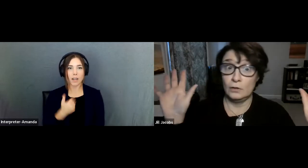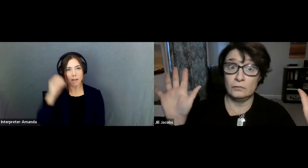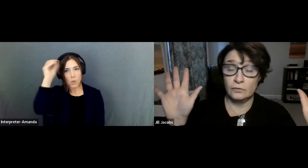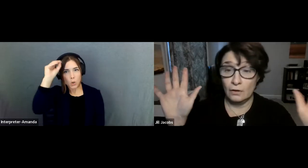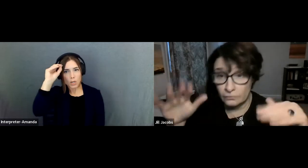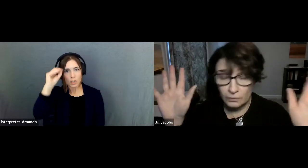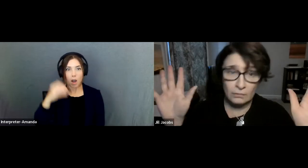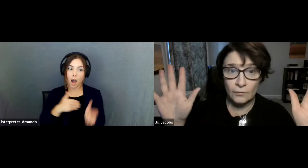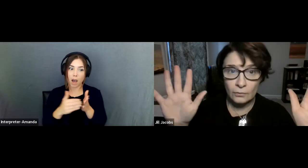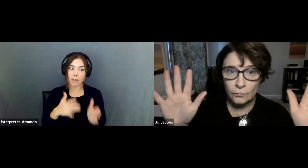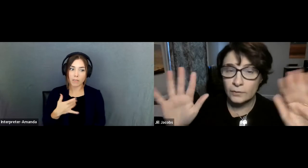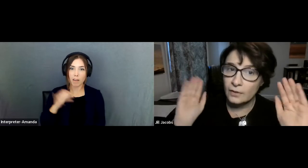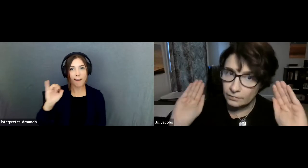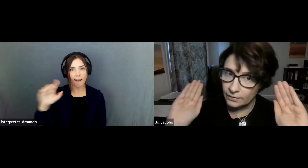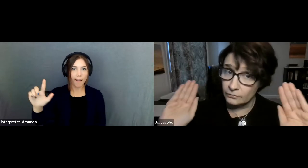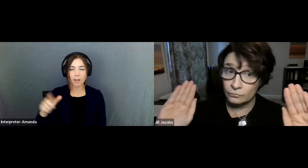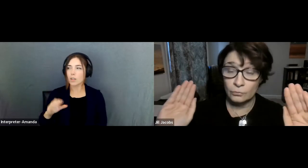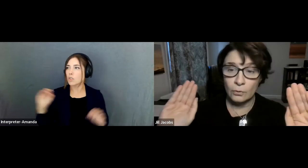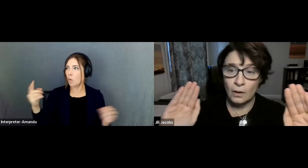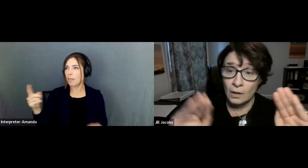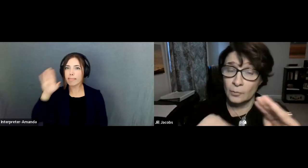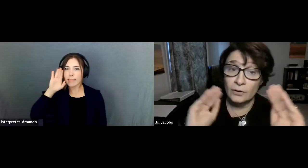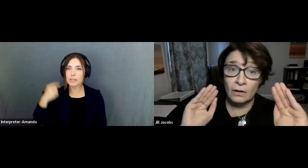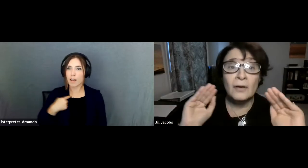listens to us we don't have our own voice. And that's true.